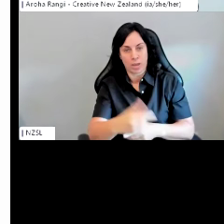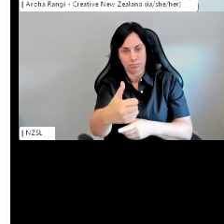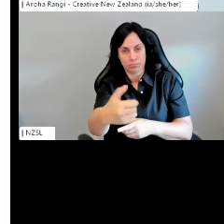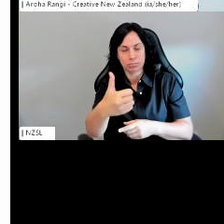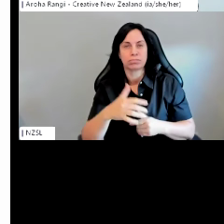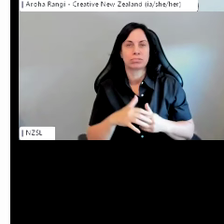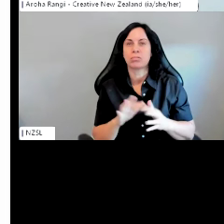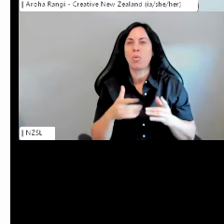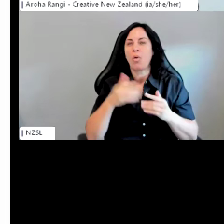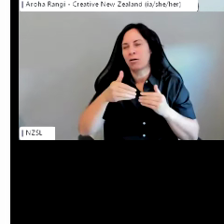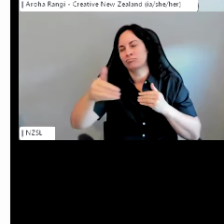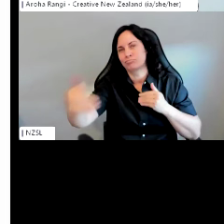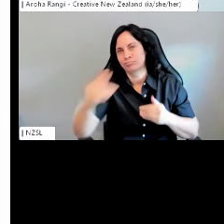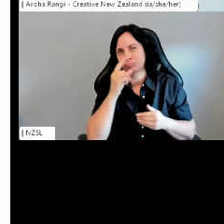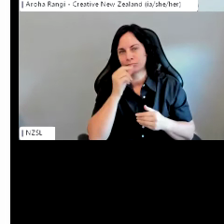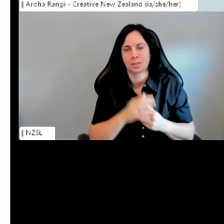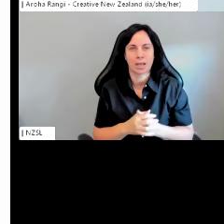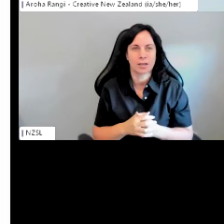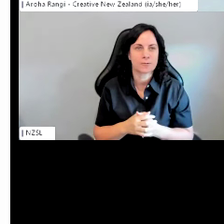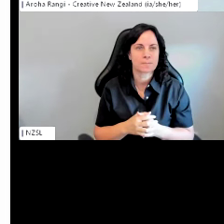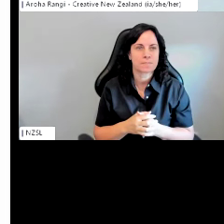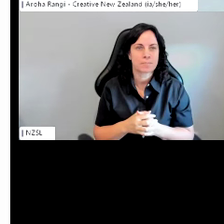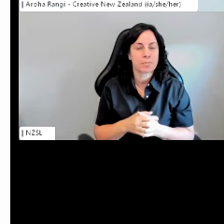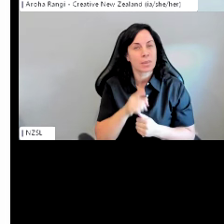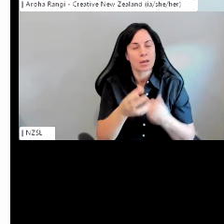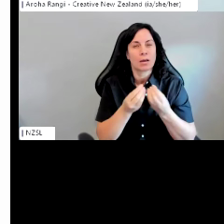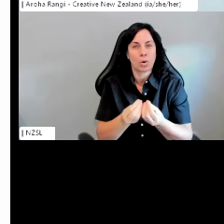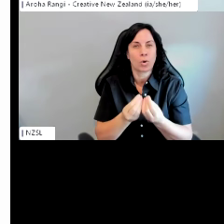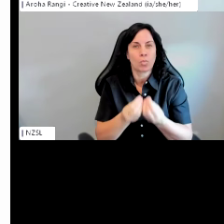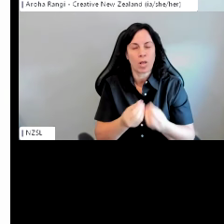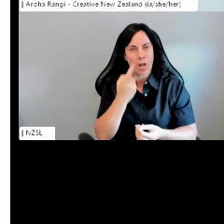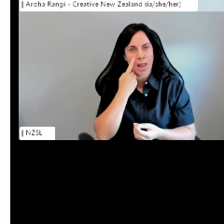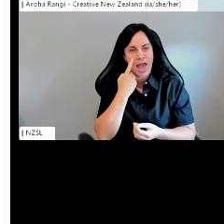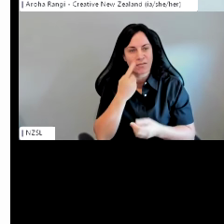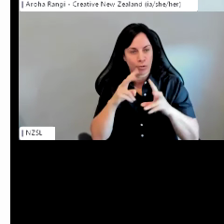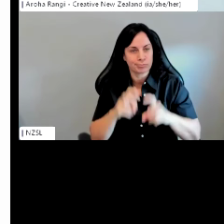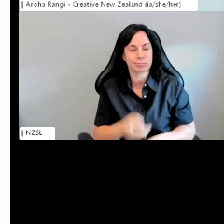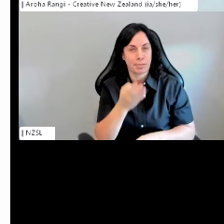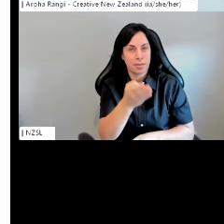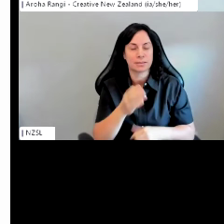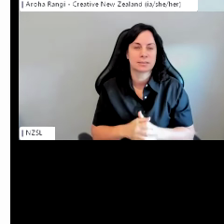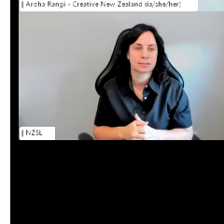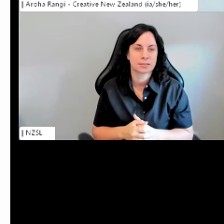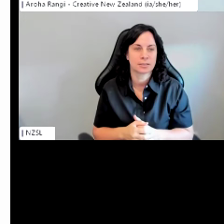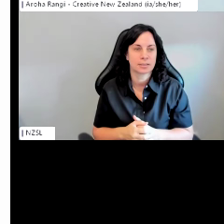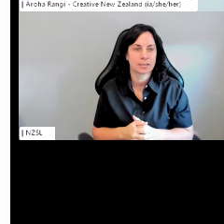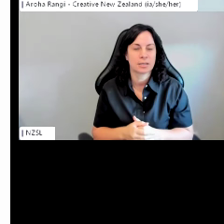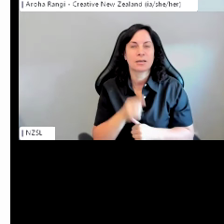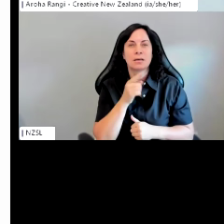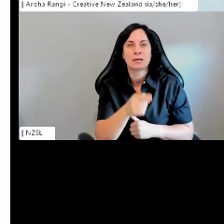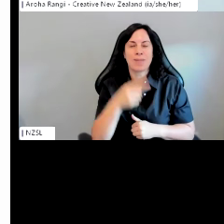offline. Um, but it is it is worth having another look. Um, but these are the eight segments. Um